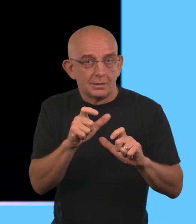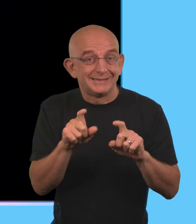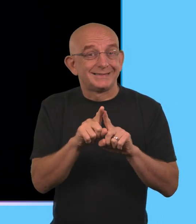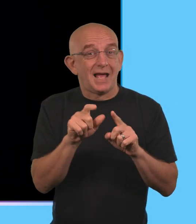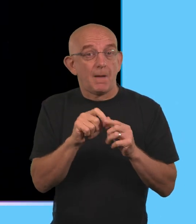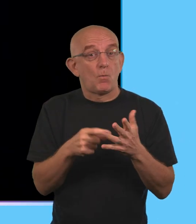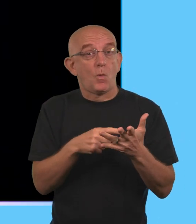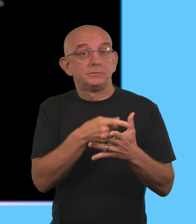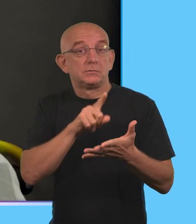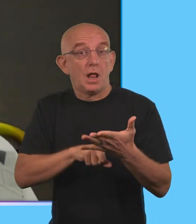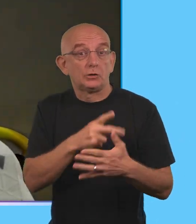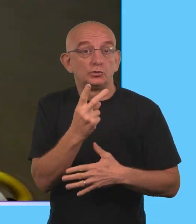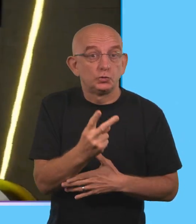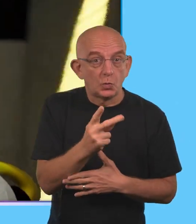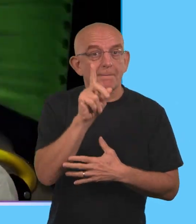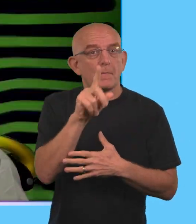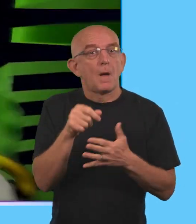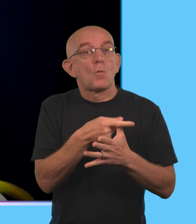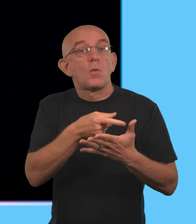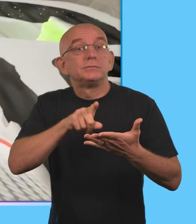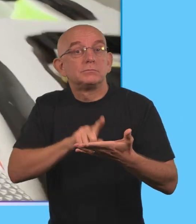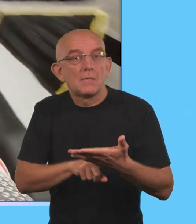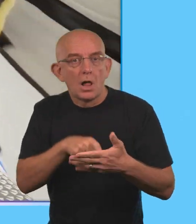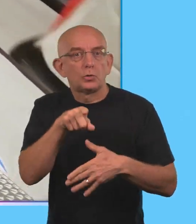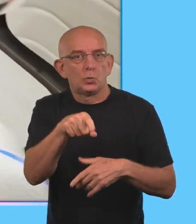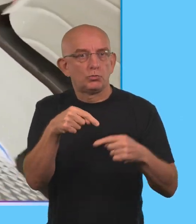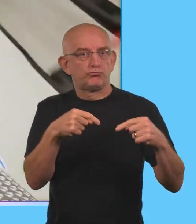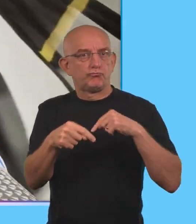Like Portal 2, but instead of portals you control droids,